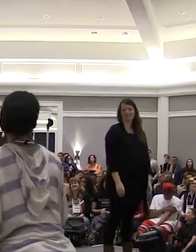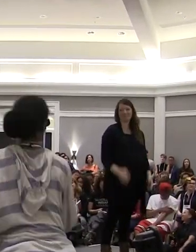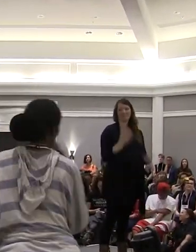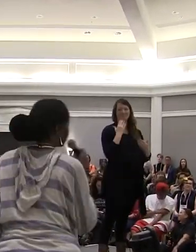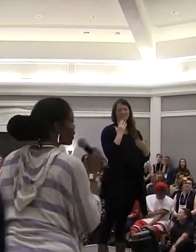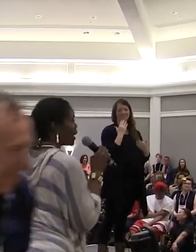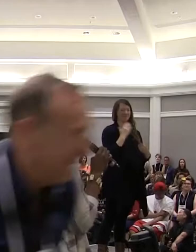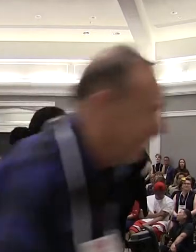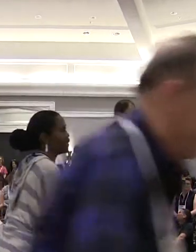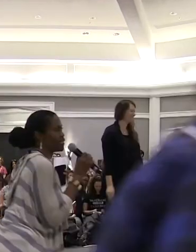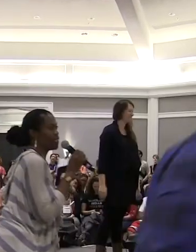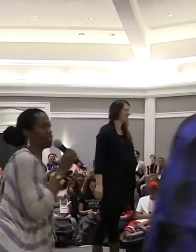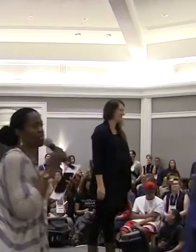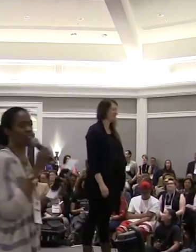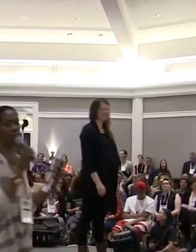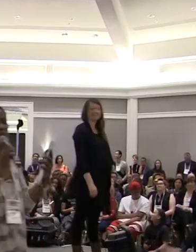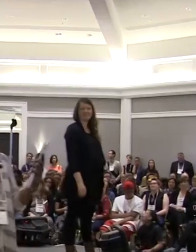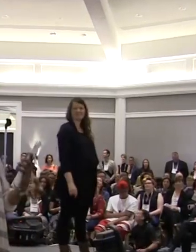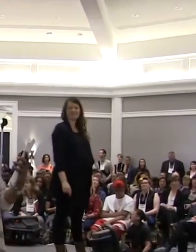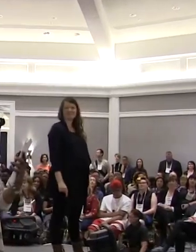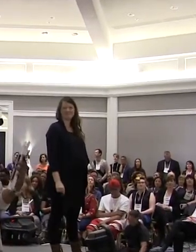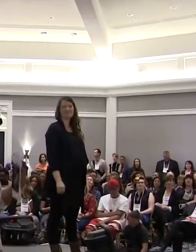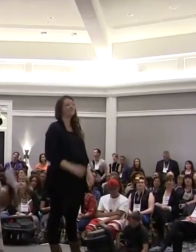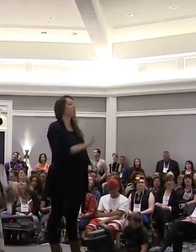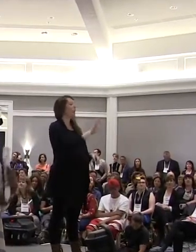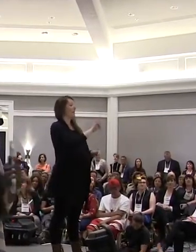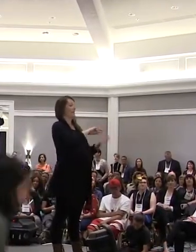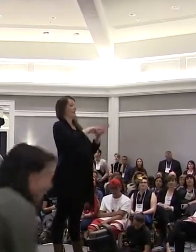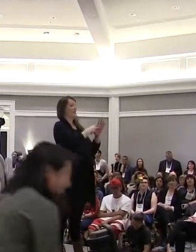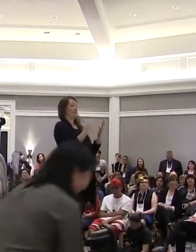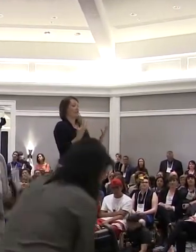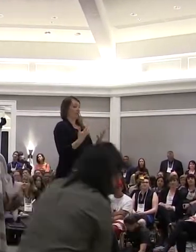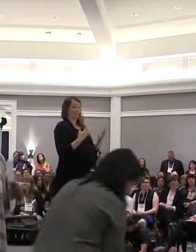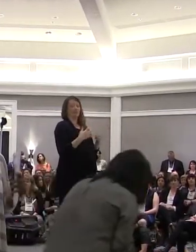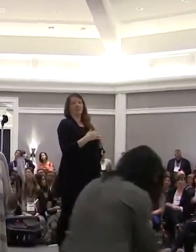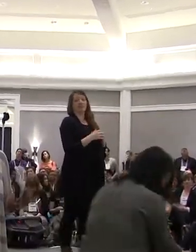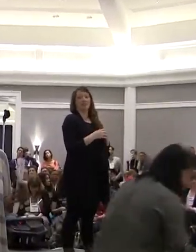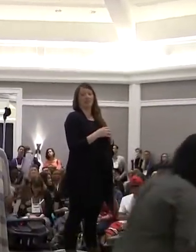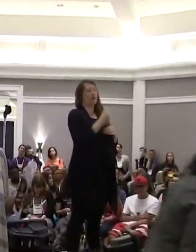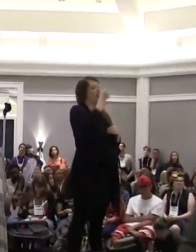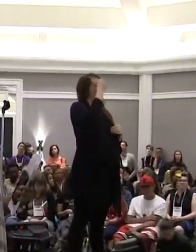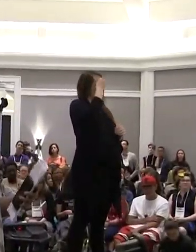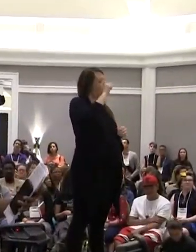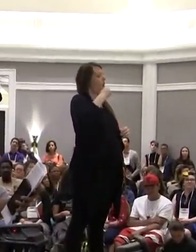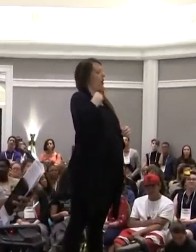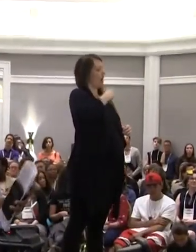So, it is by definition, a for-us, by-us space